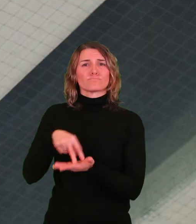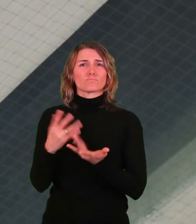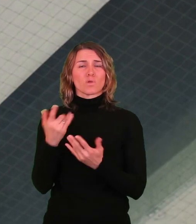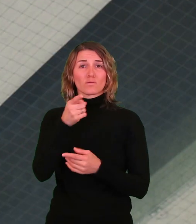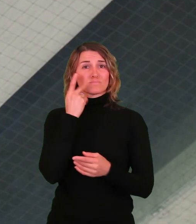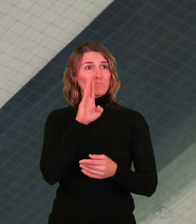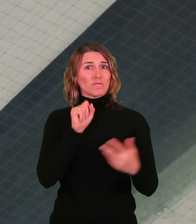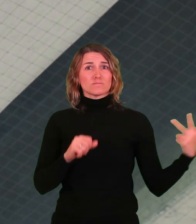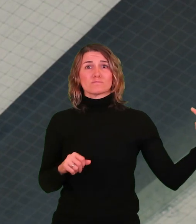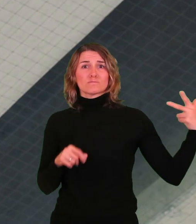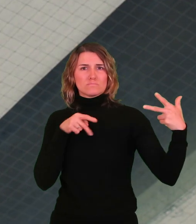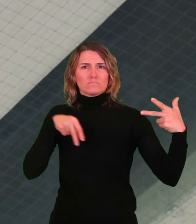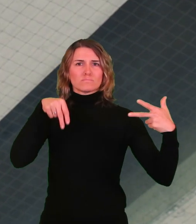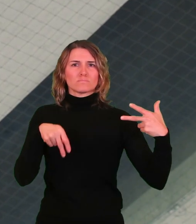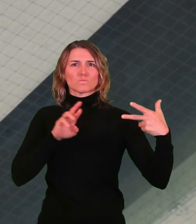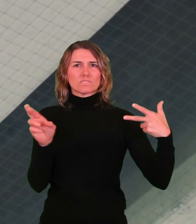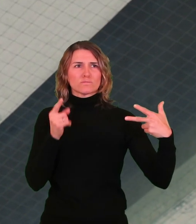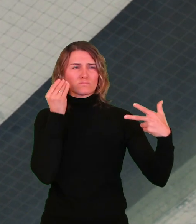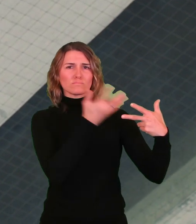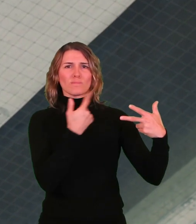Move near the stop ID pole to indicate you are waiting for the bus.